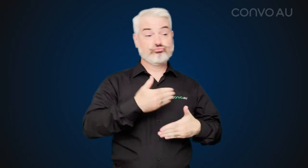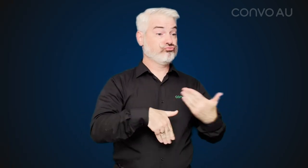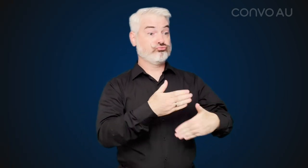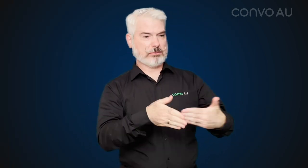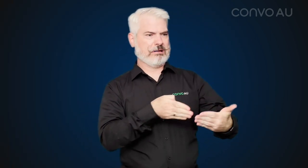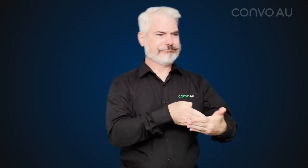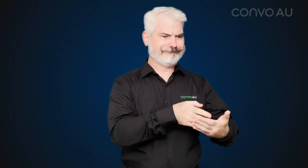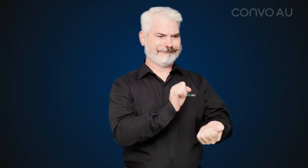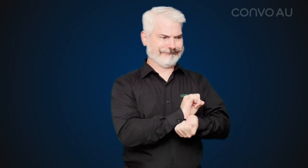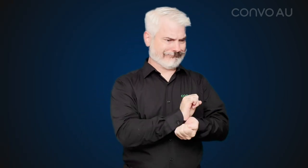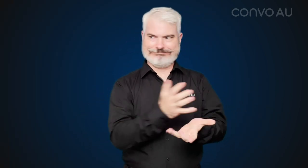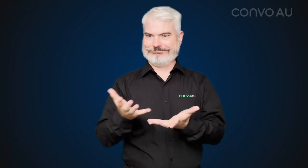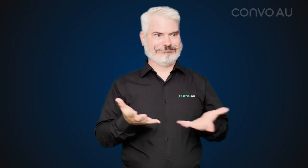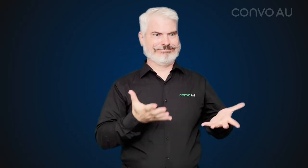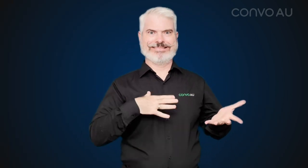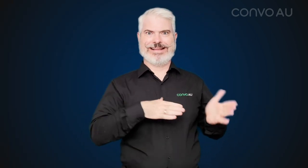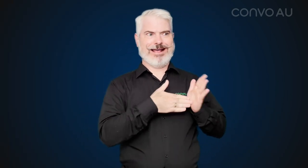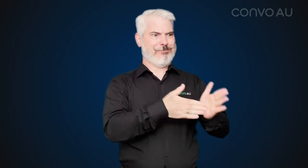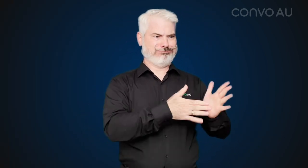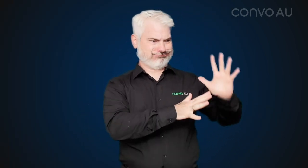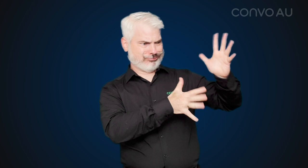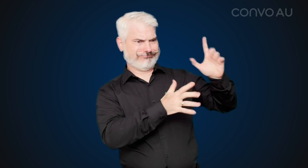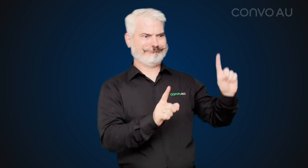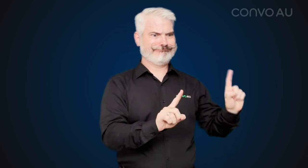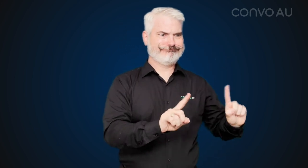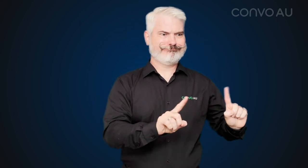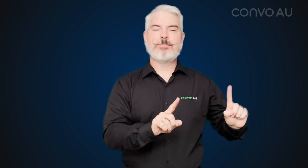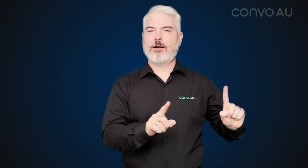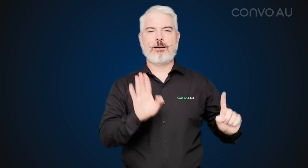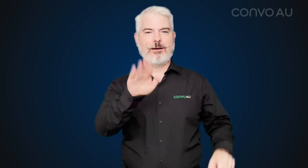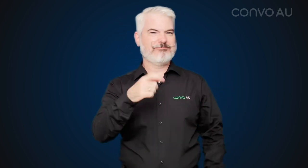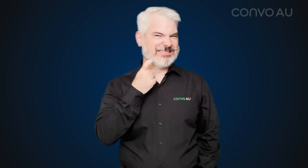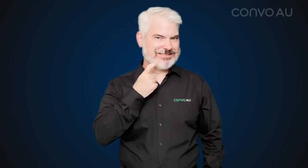it is easy to get help in Auslan!